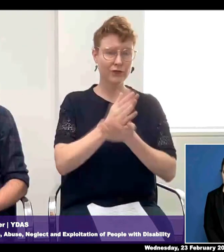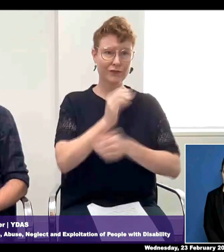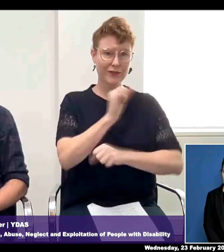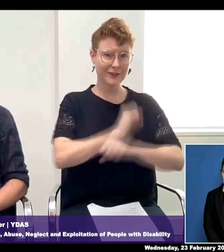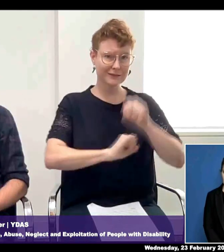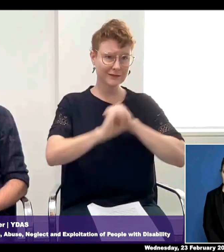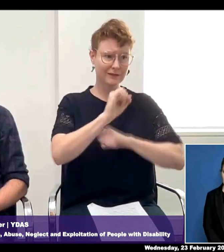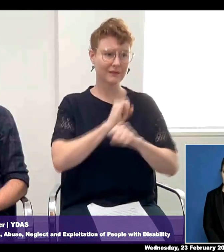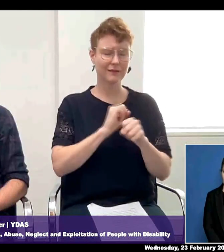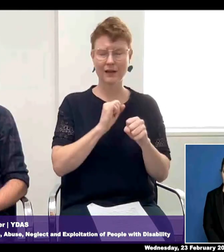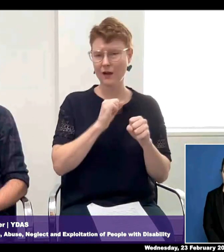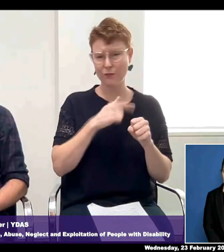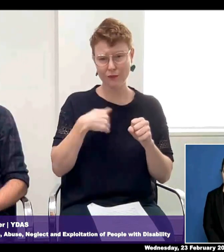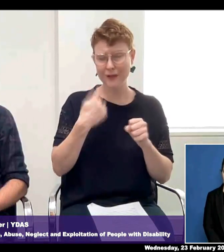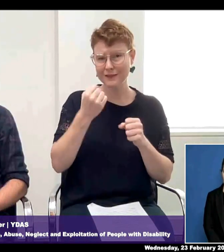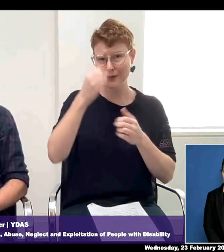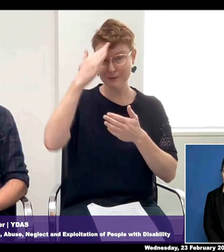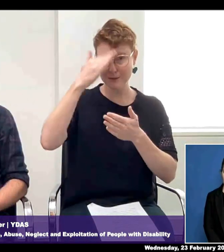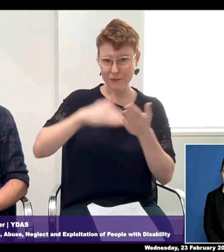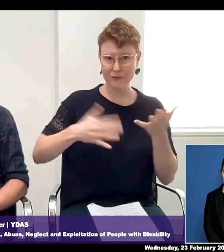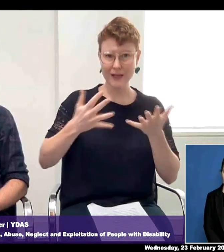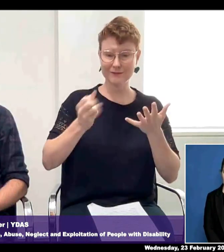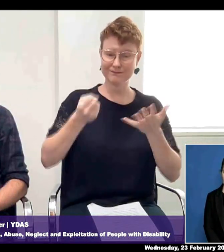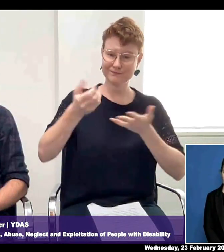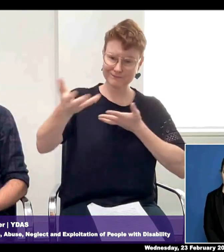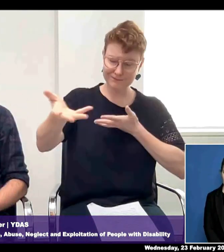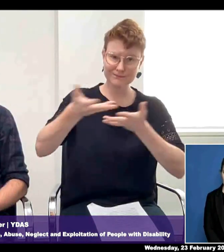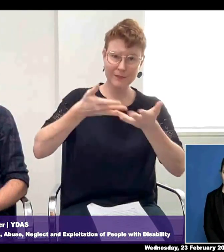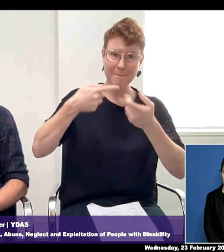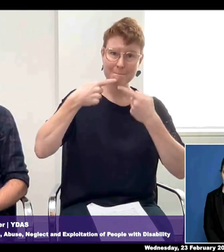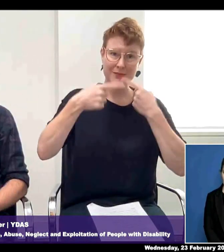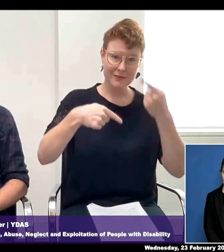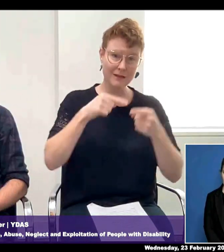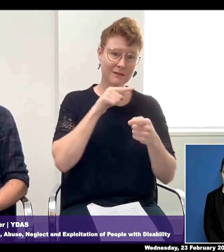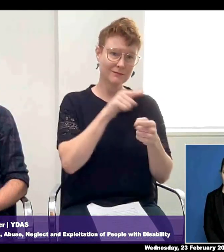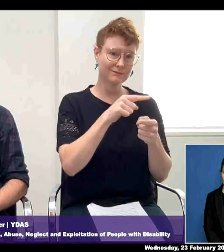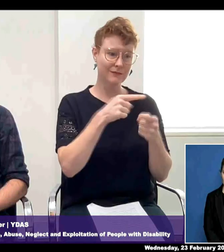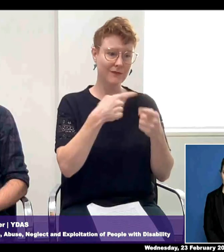them. They think that it is too complex, and they are quite reticent to provide that information to the disabled young person.